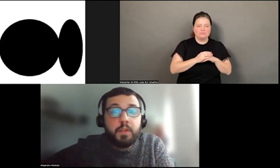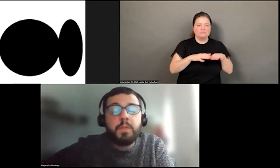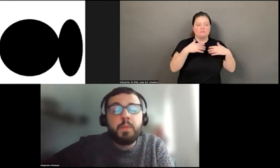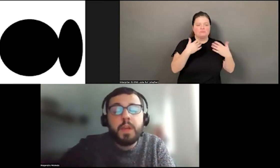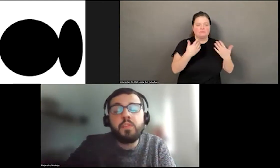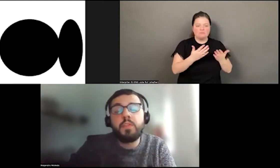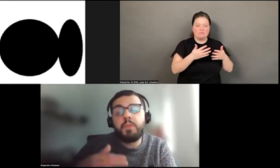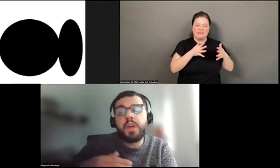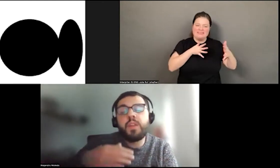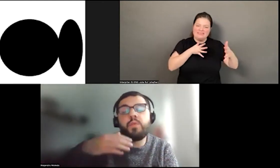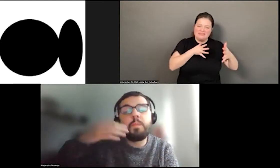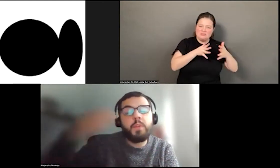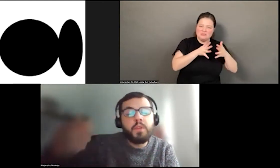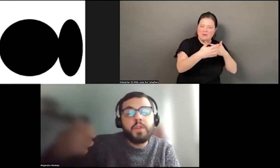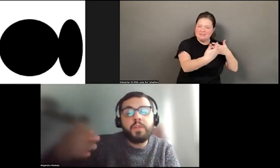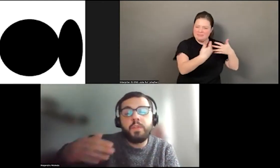So the information provided to employers